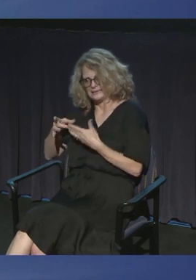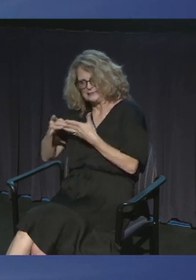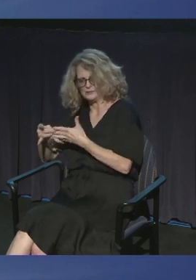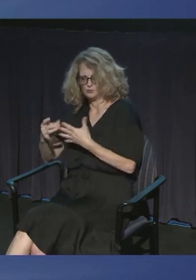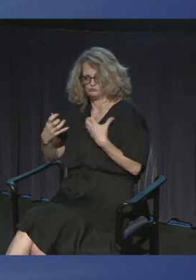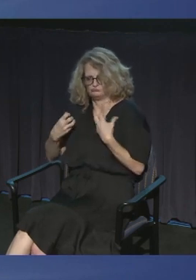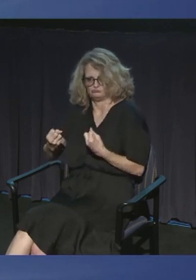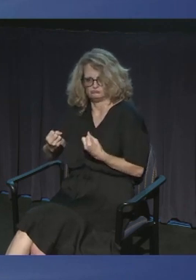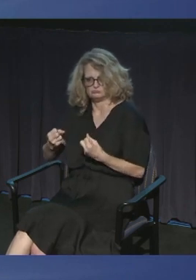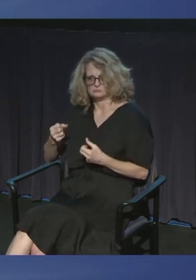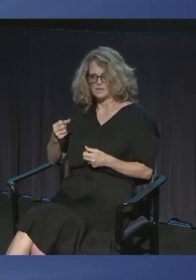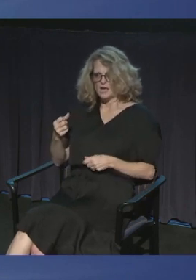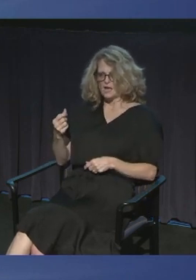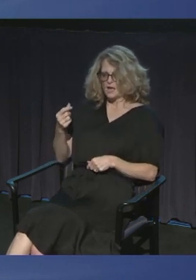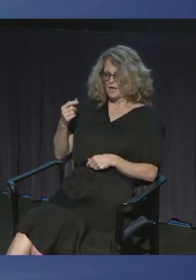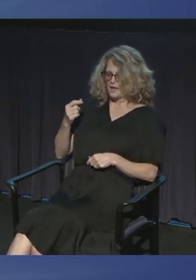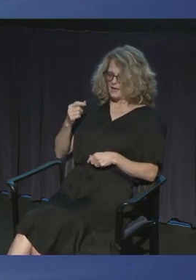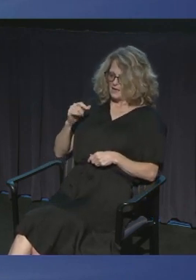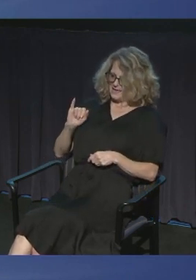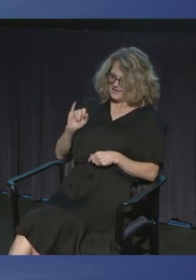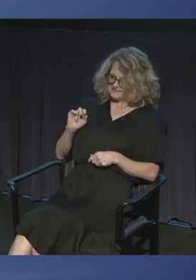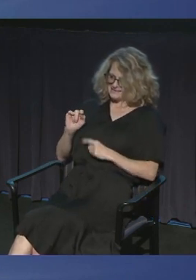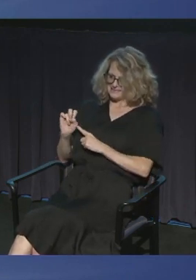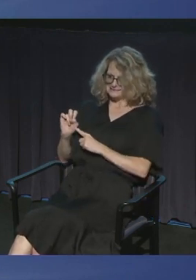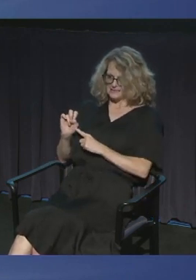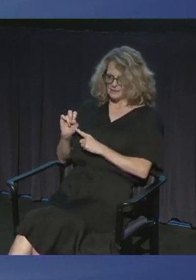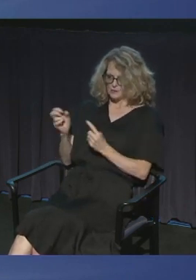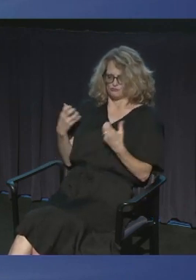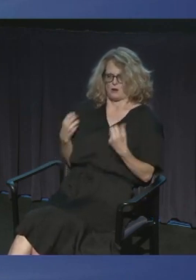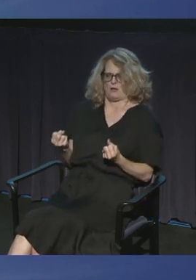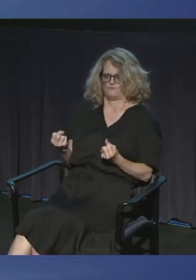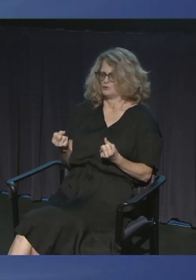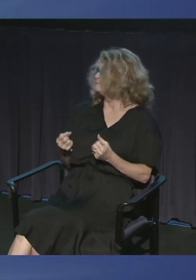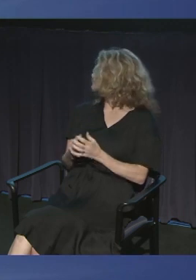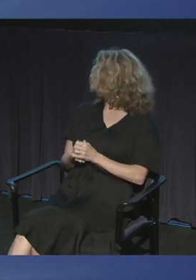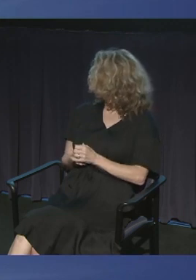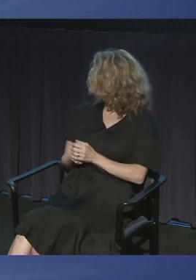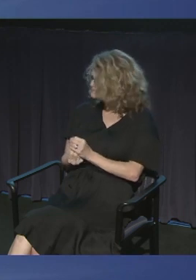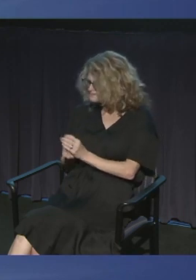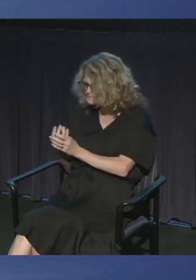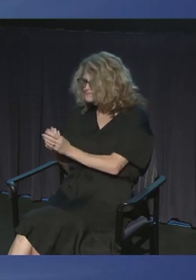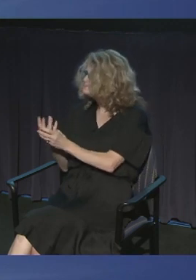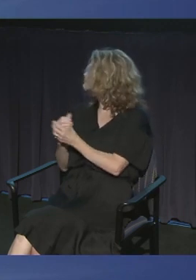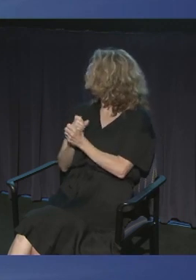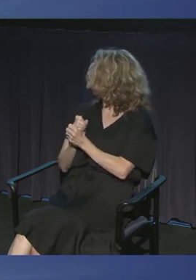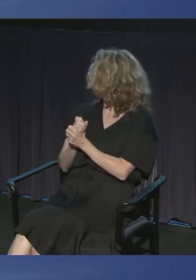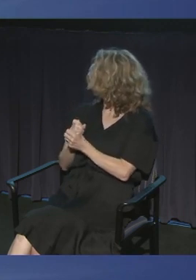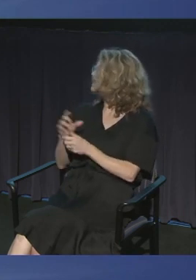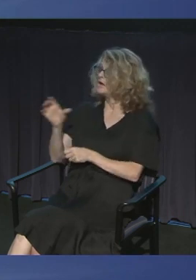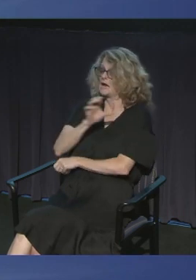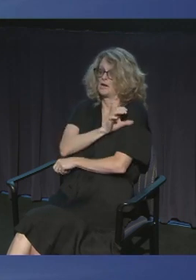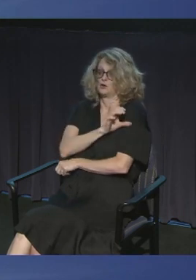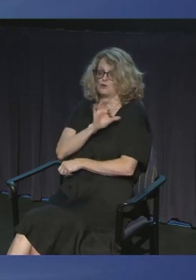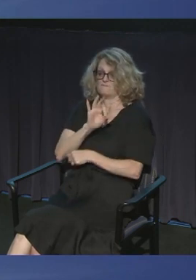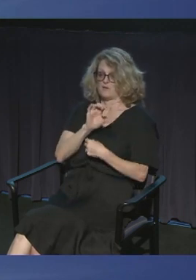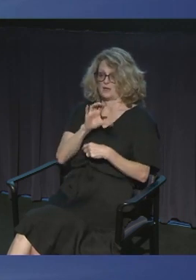BOTH HEMATOPOIESIS AND INTESTINAL RECOVERY. ONE OF THE YOUNG CLINICAL